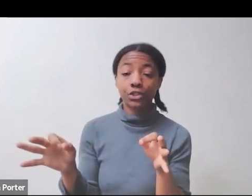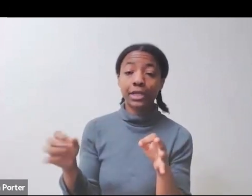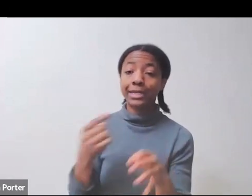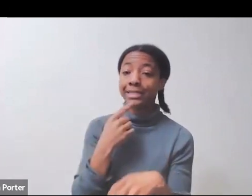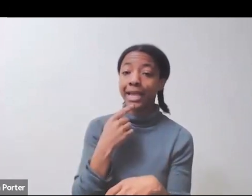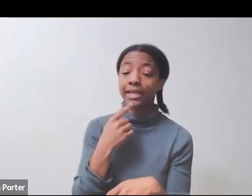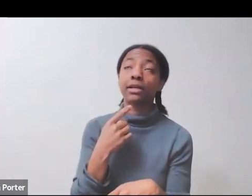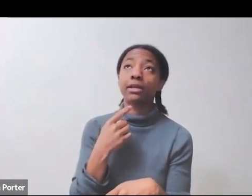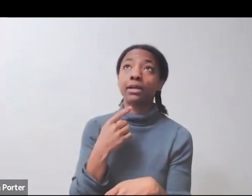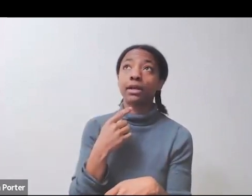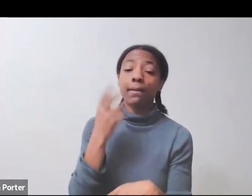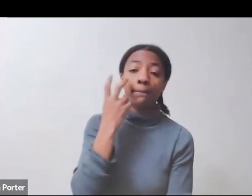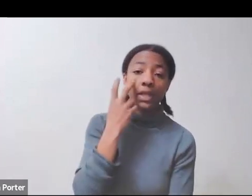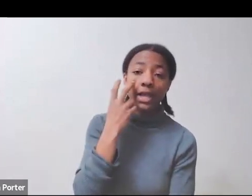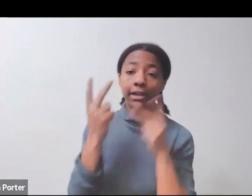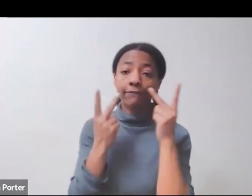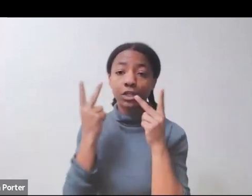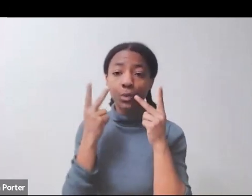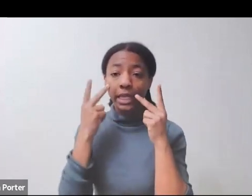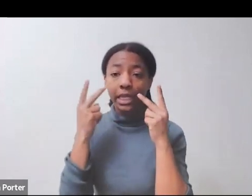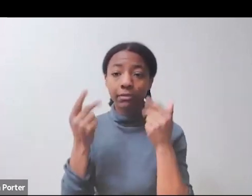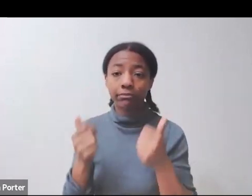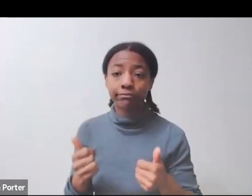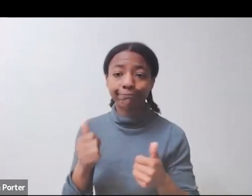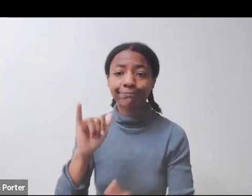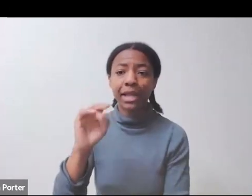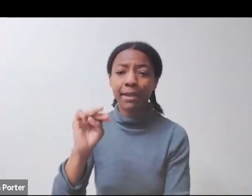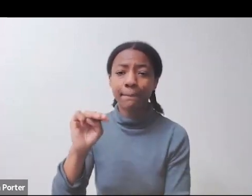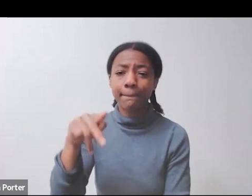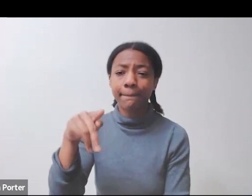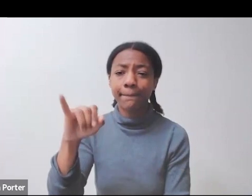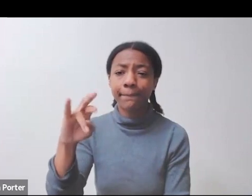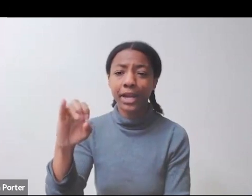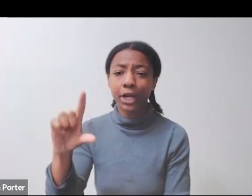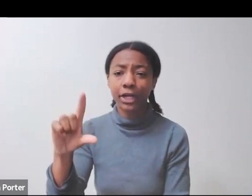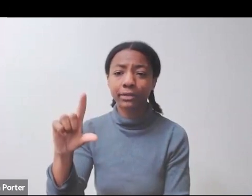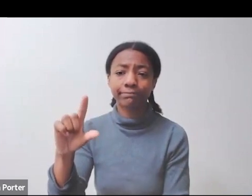I'm trying to avoid impairment language, although I do still see that quite a bit in the literature.